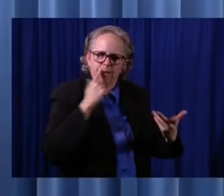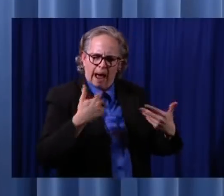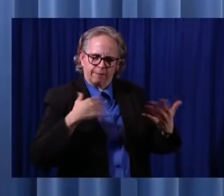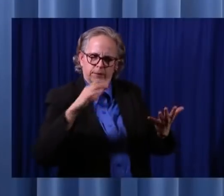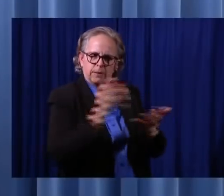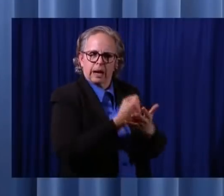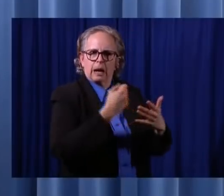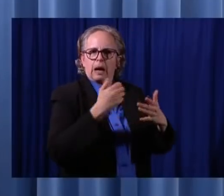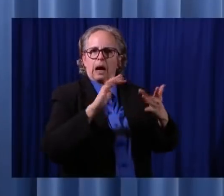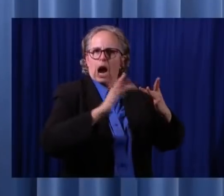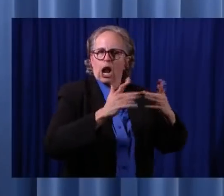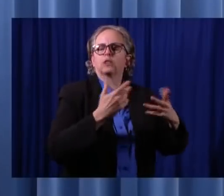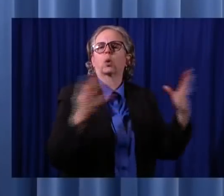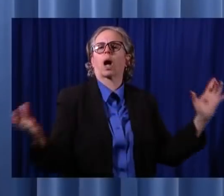PANDEMIC SEPARATED THEM FROM